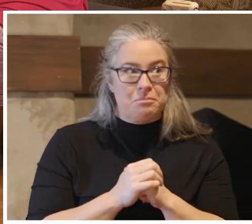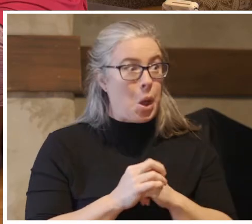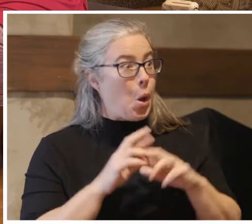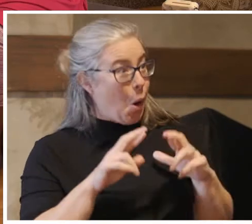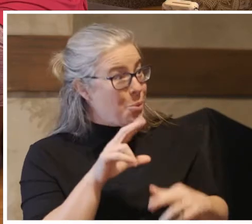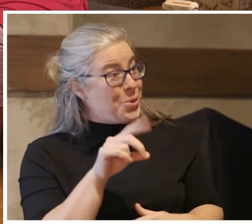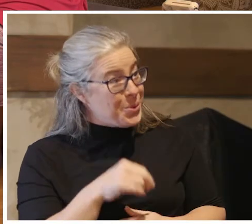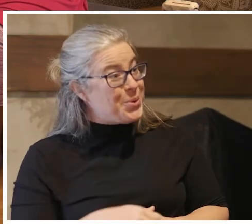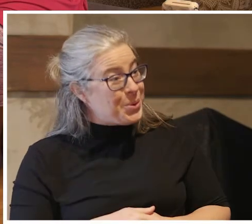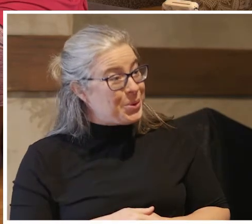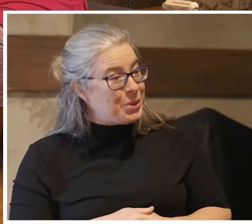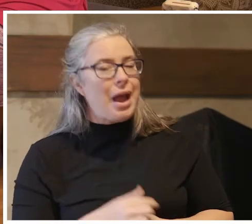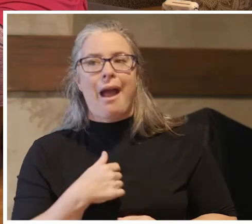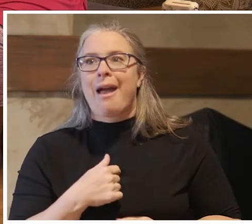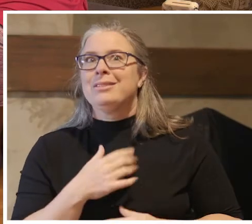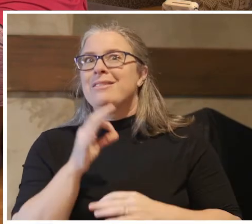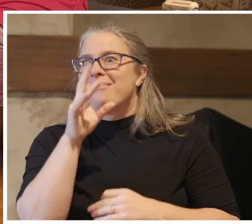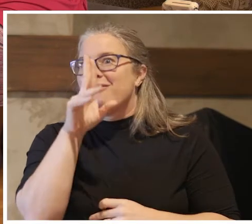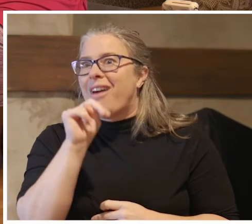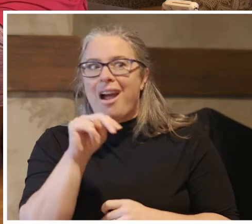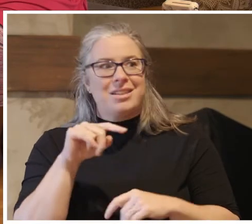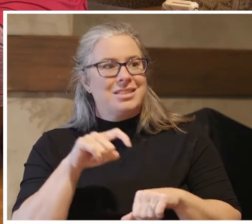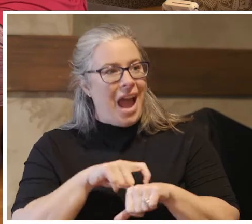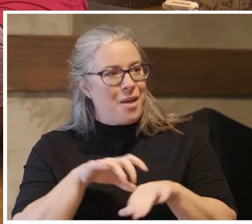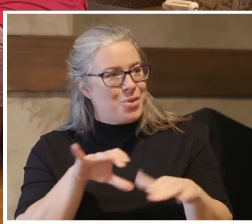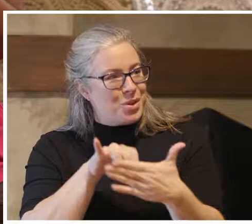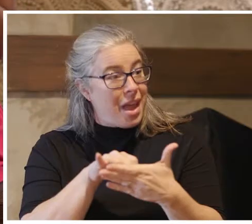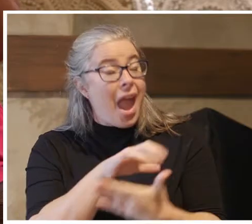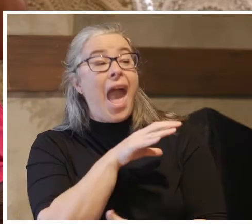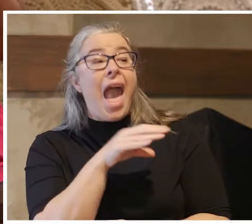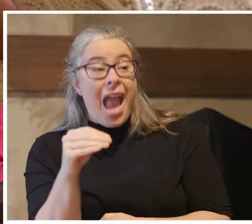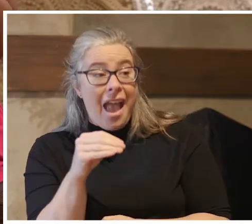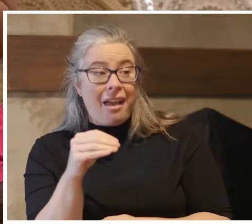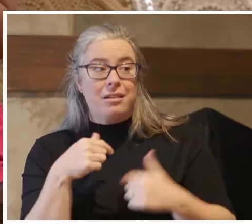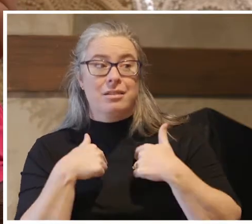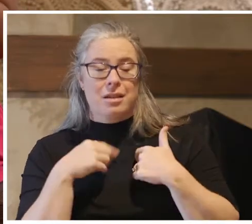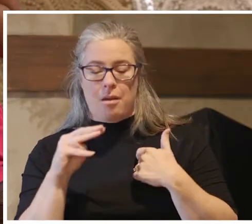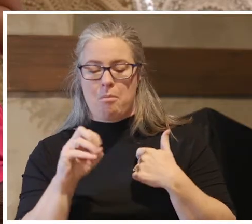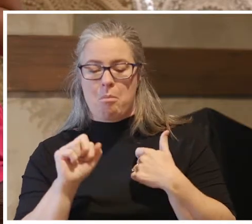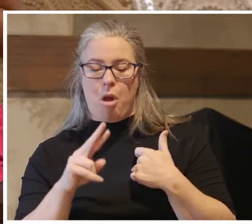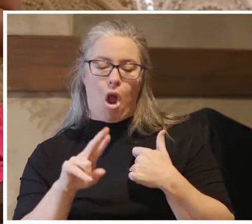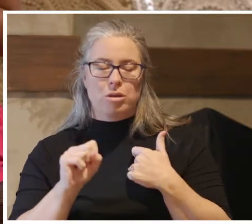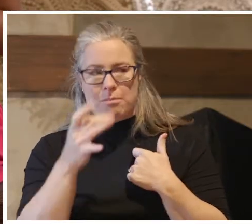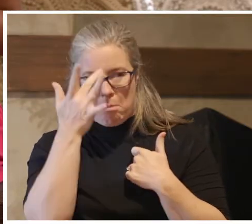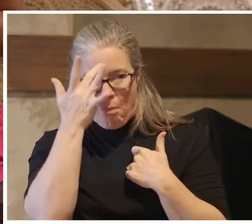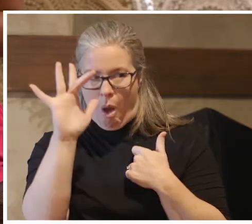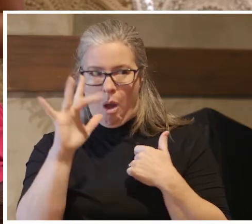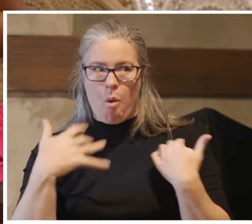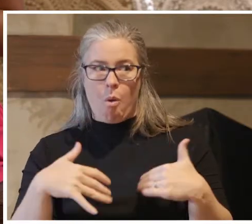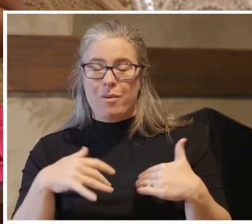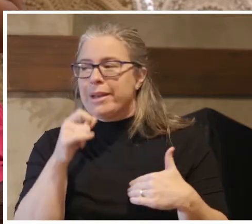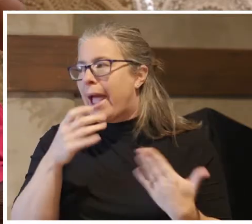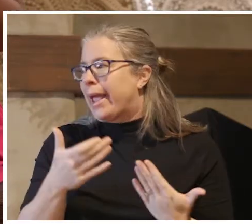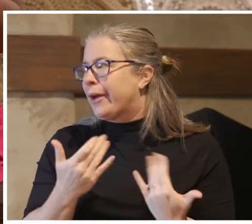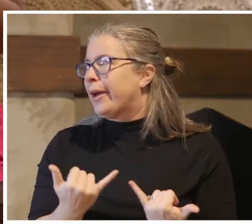I hope they do! I had such a fun time doing it. And Marcus is super smart. He is. - He's not here with us